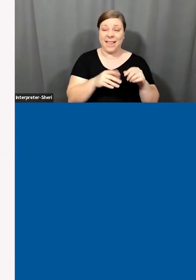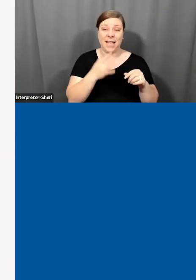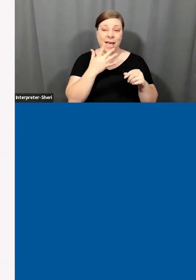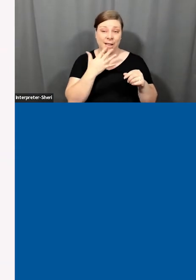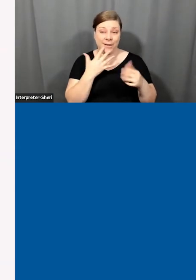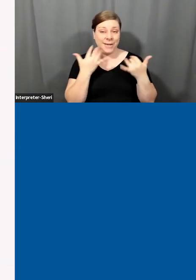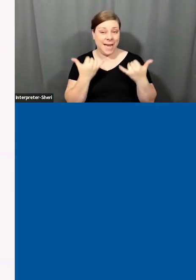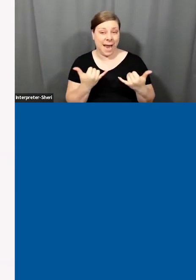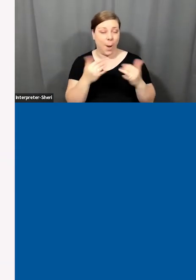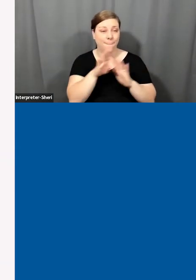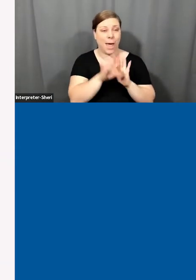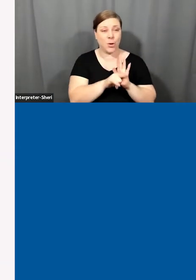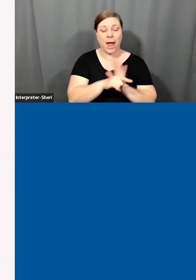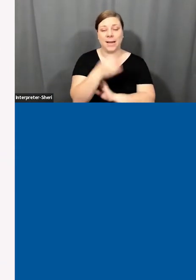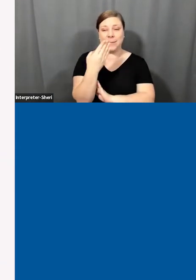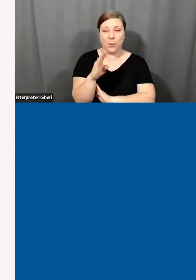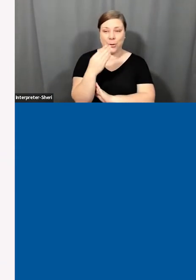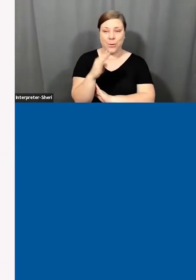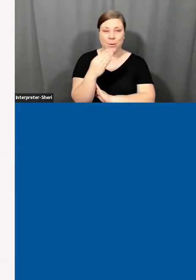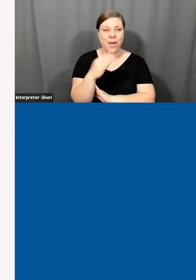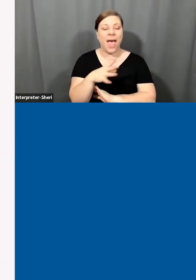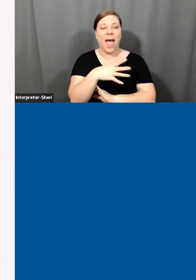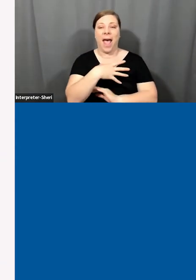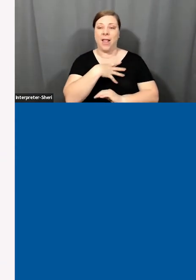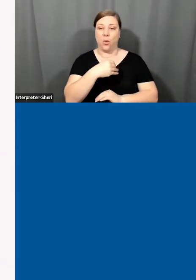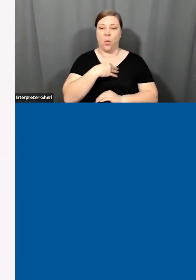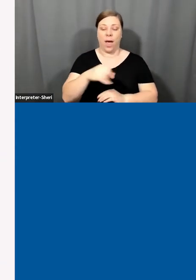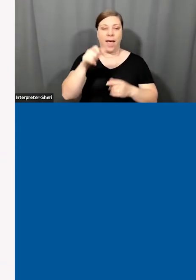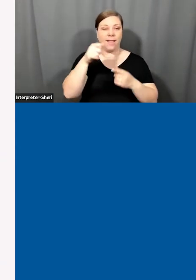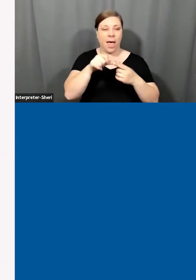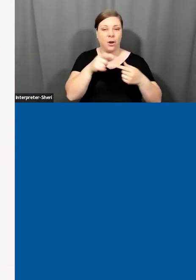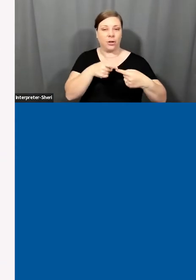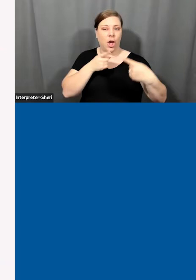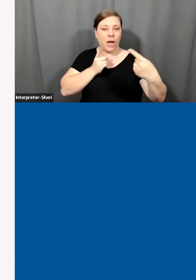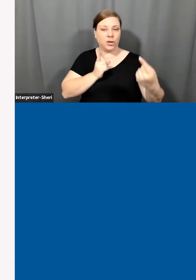which contrasts with the white header text with a 3.5 to one ratio.